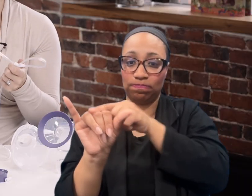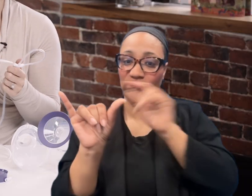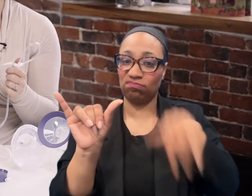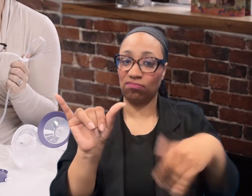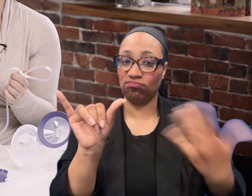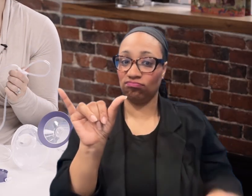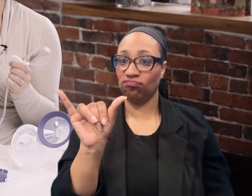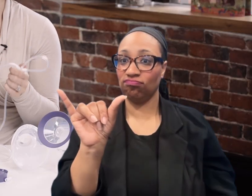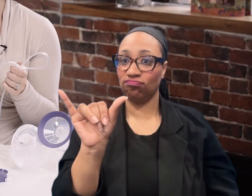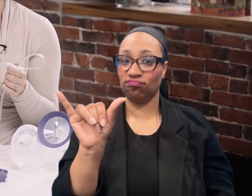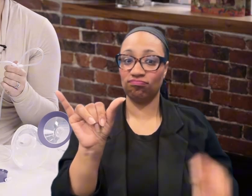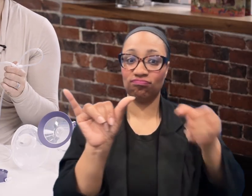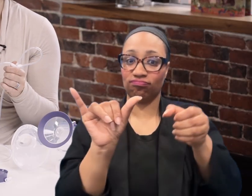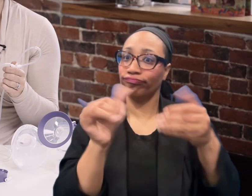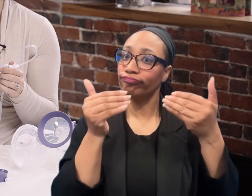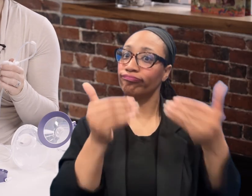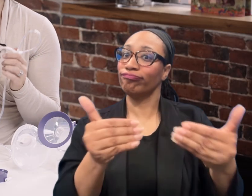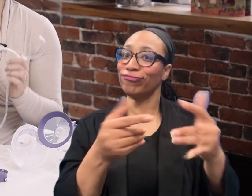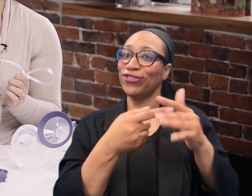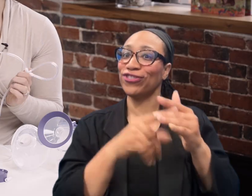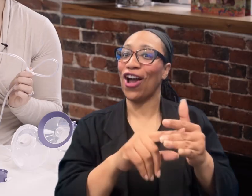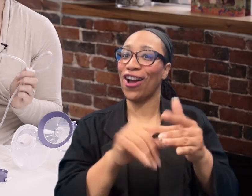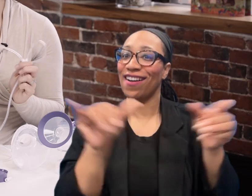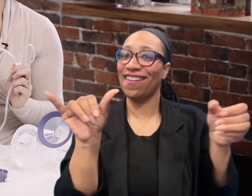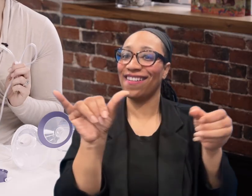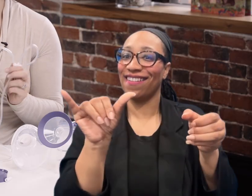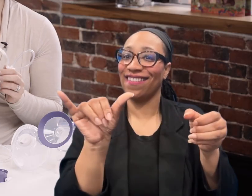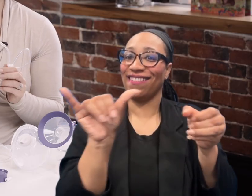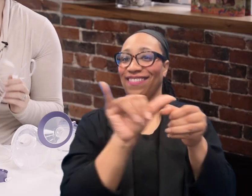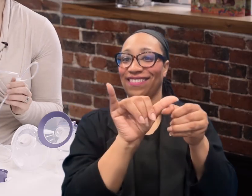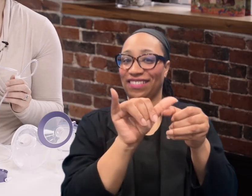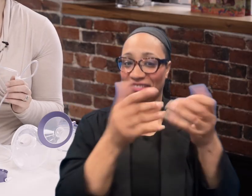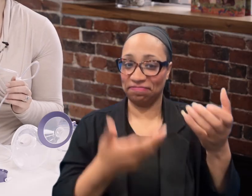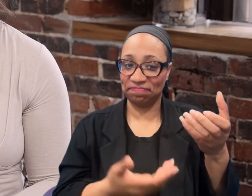have suction on the side you're trying to pump on. And that is your full setup of your pump.